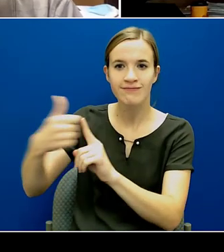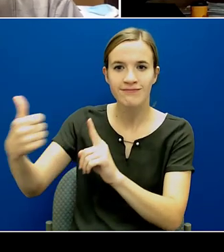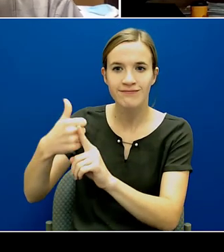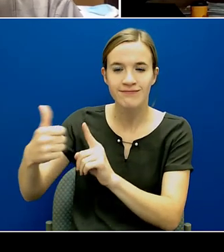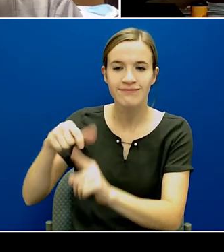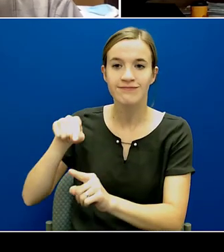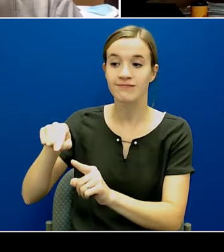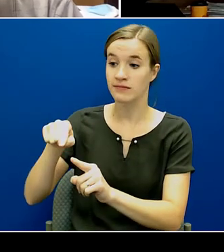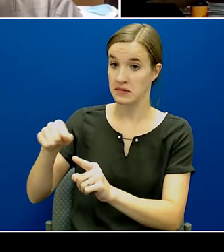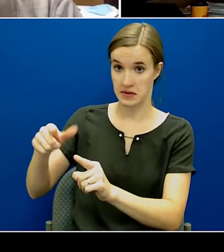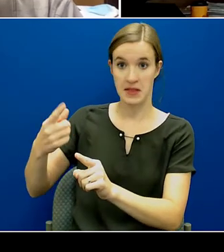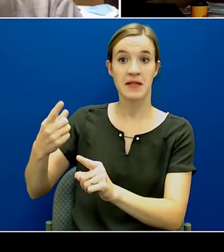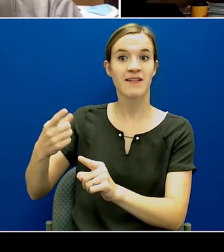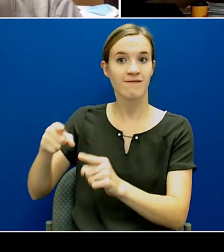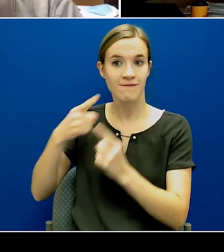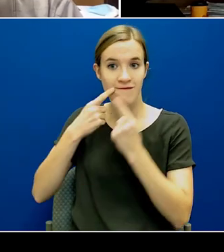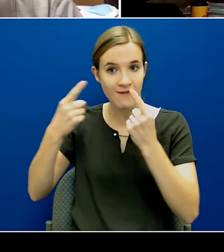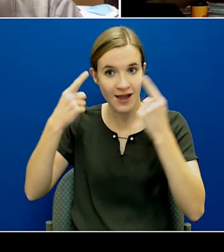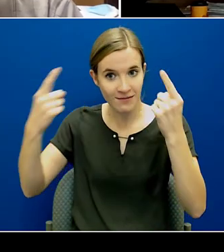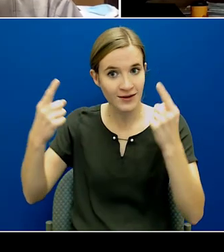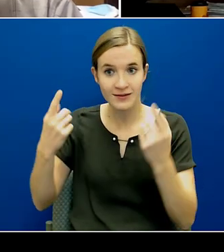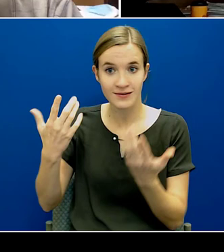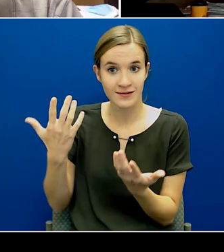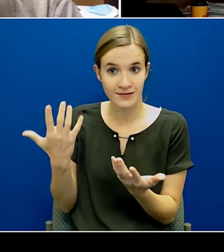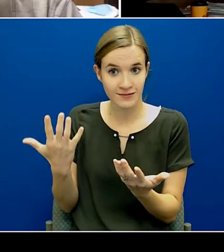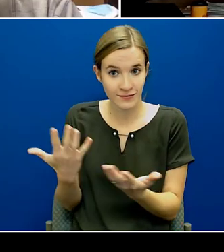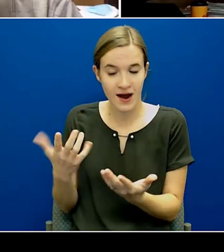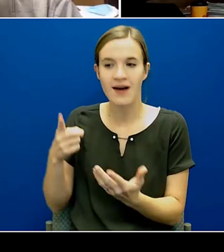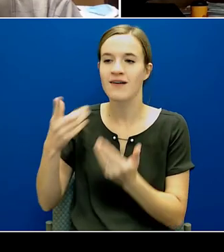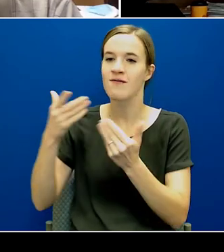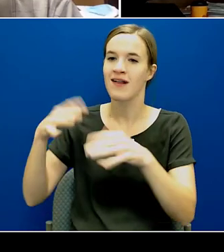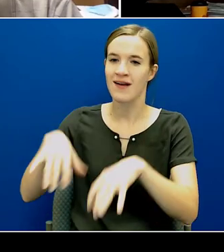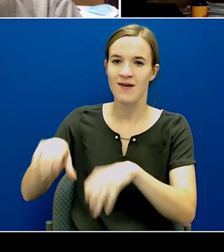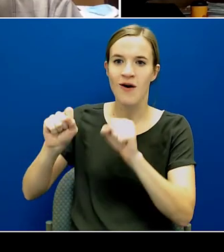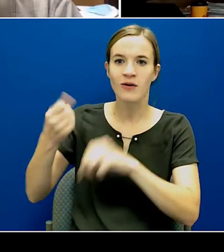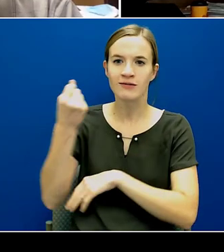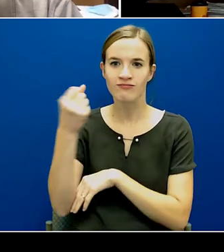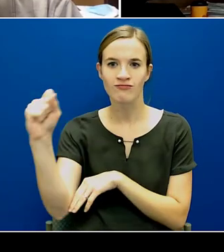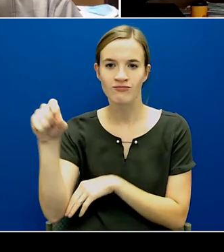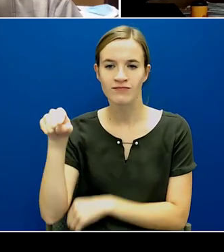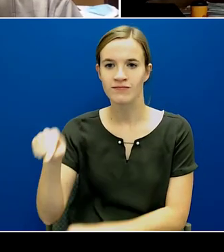and to make the buses accessible. Denver was one of the early ones to have accessible